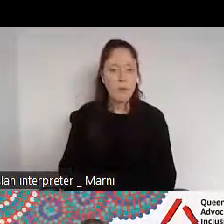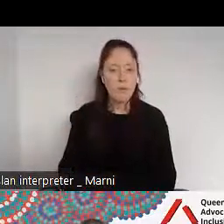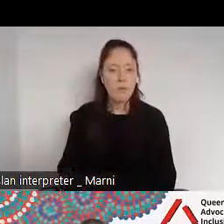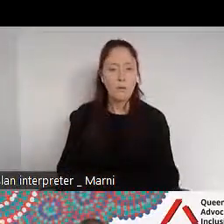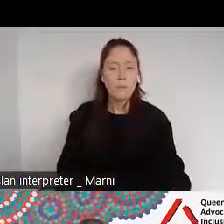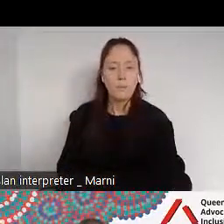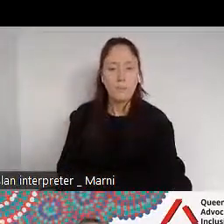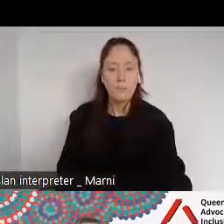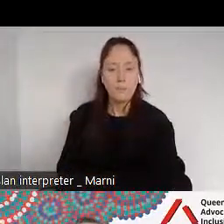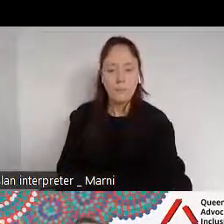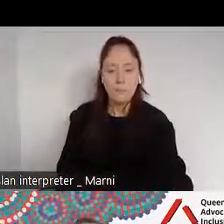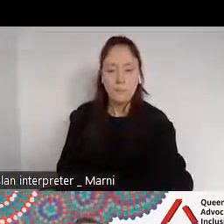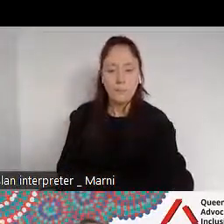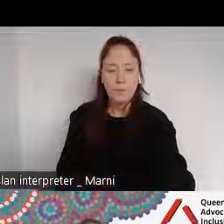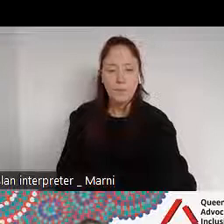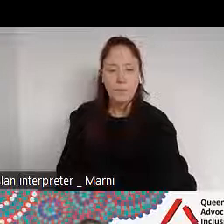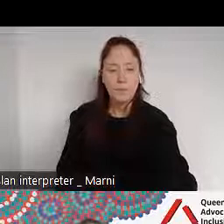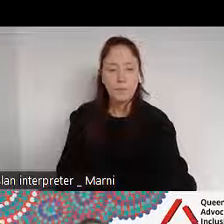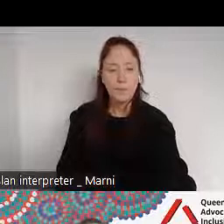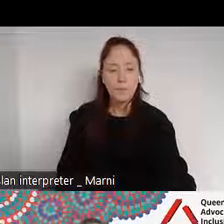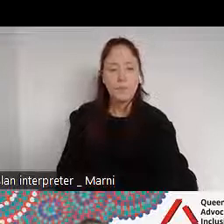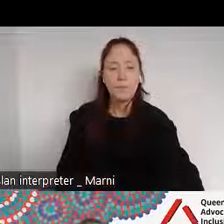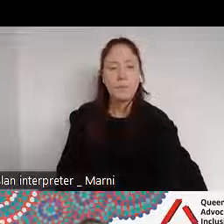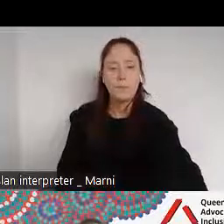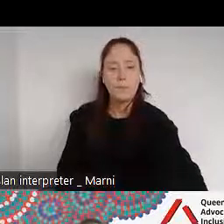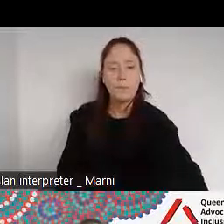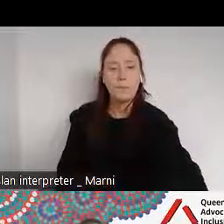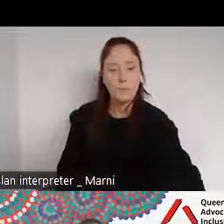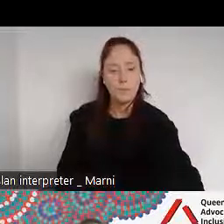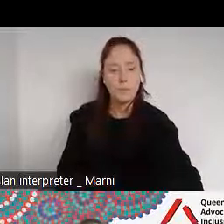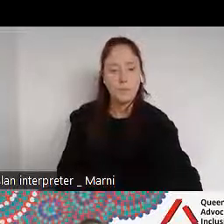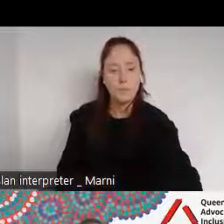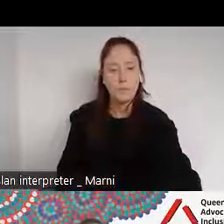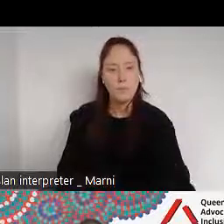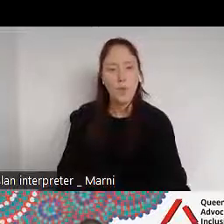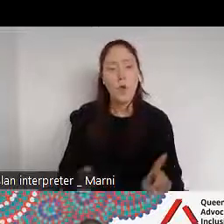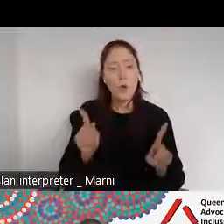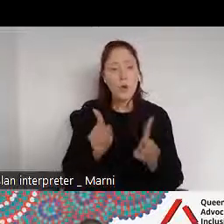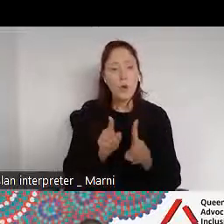In addition to capacity, there is also discussion around different types of matters. The Act